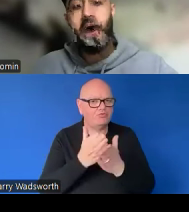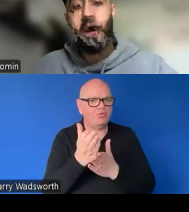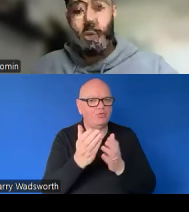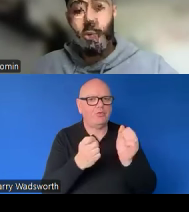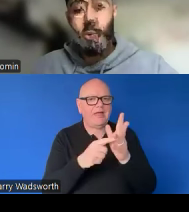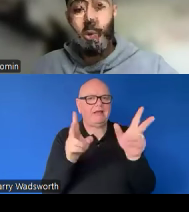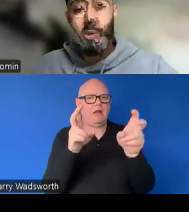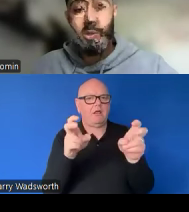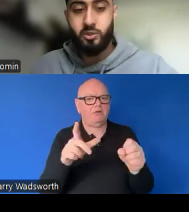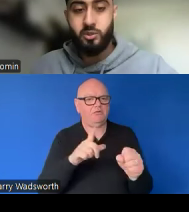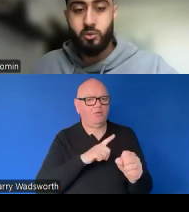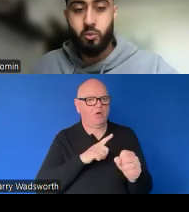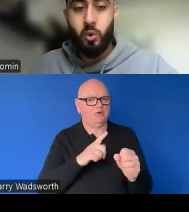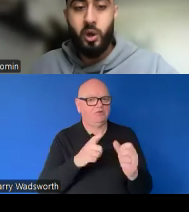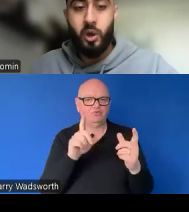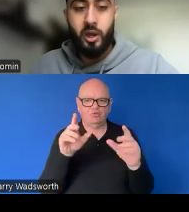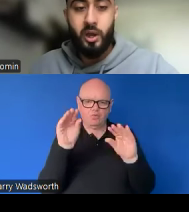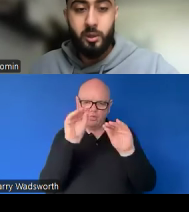work best, so you want to try as many as possible.